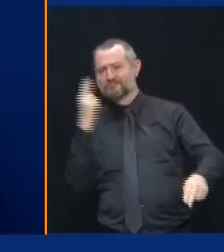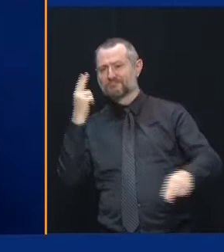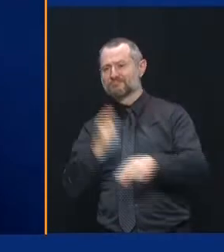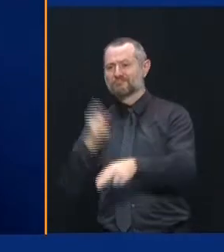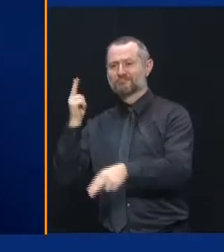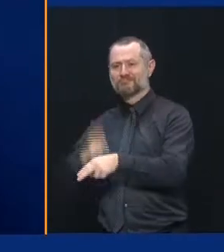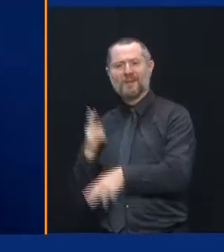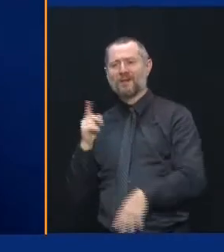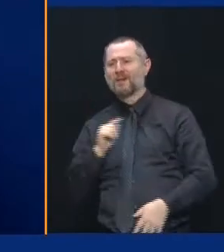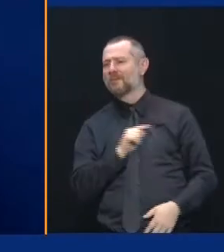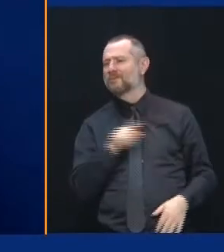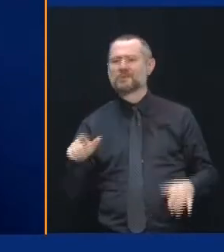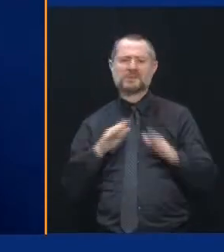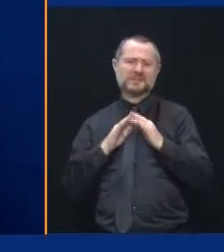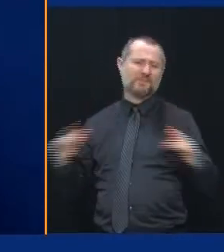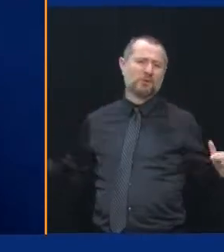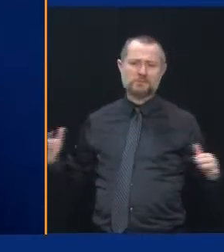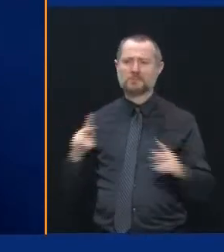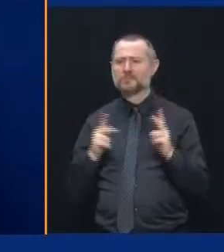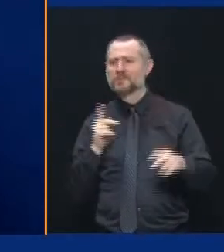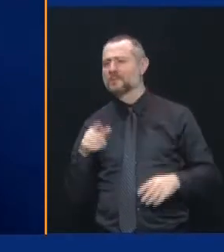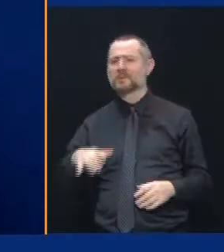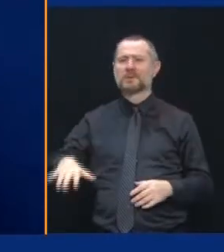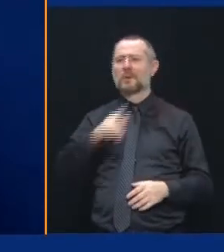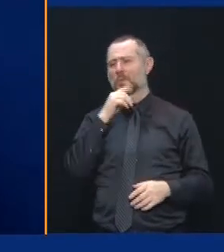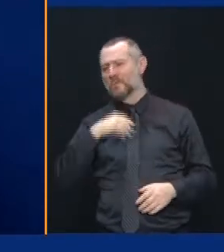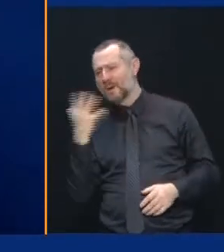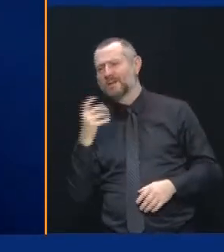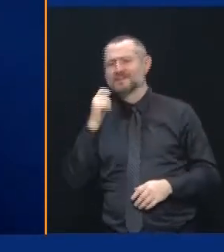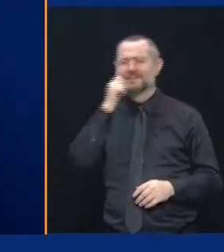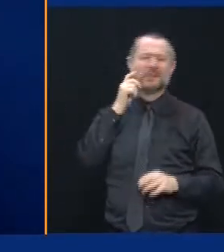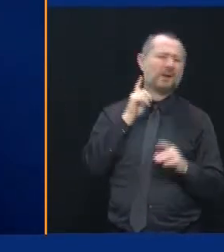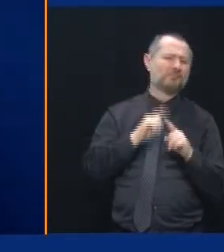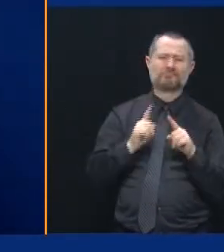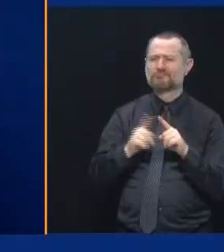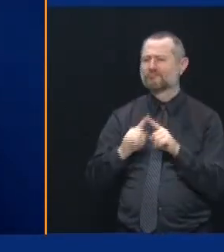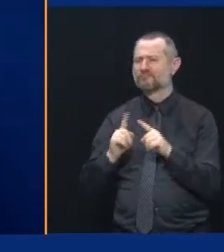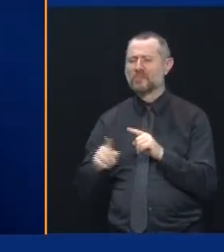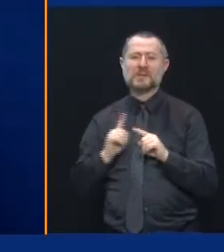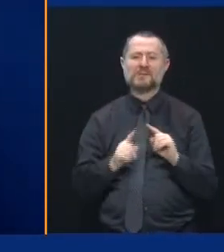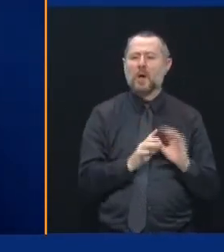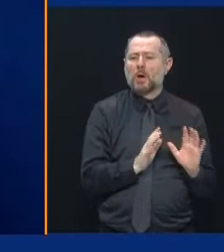NON-FEDERAL MEMBERS ON THIS TASK FORCE. THEIR BACKGROUNDS ARE NOTEWORTHY